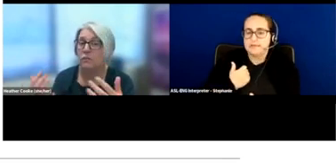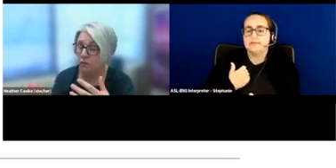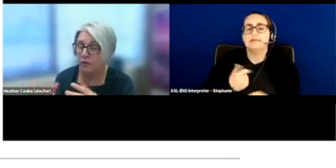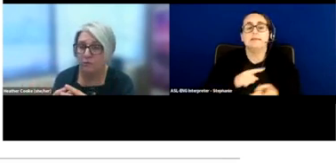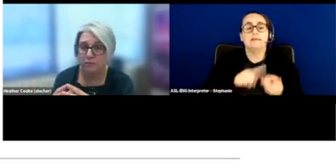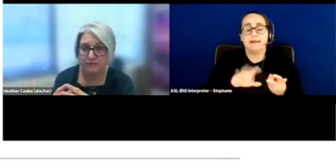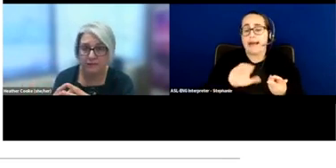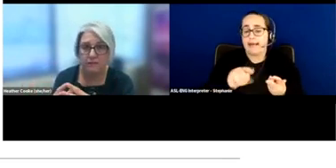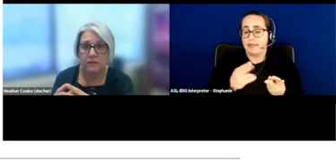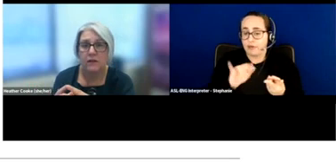four or more residents.